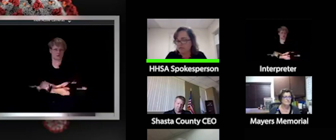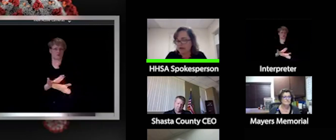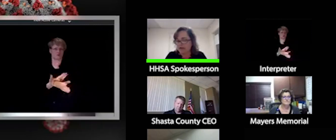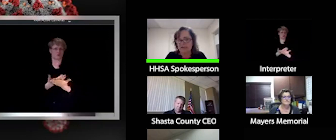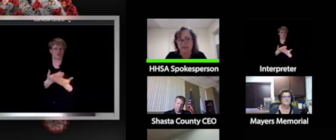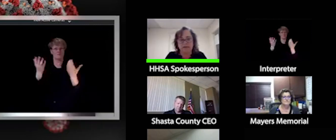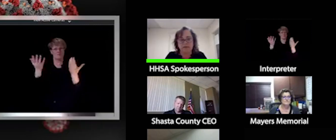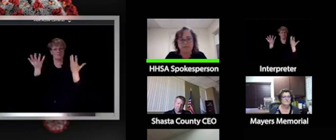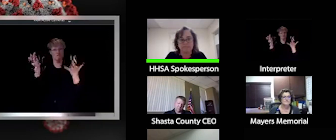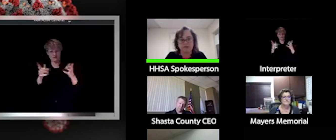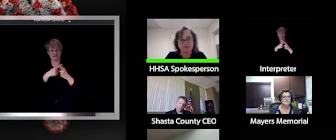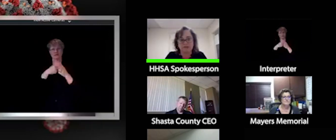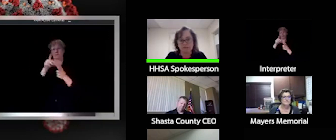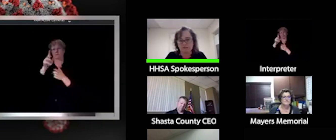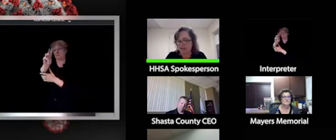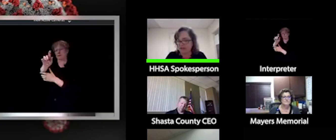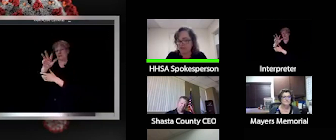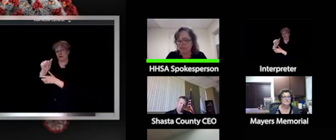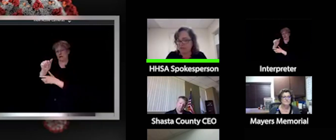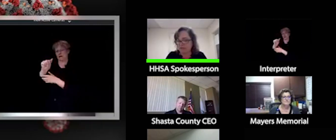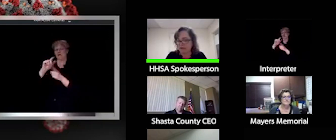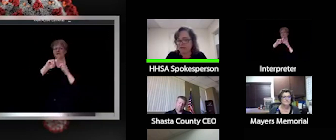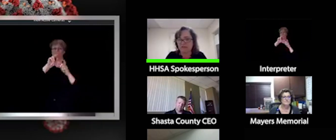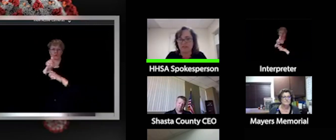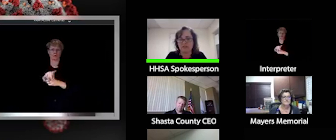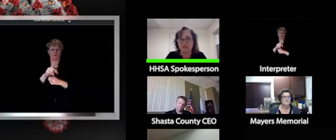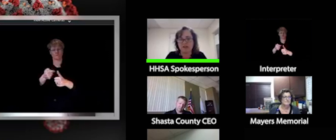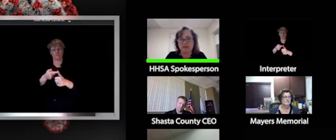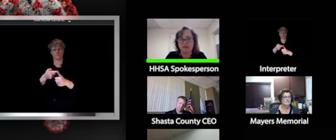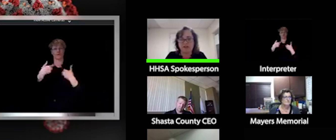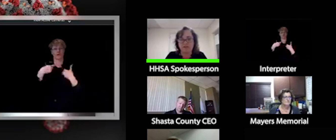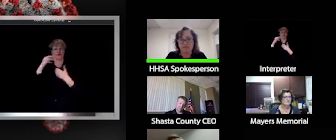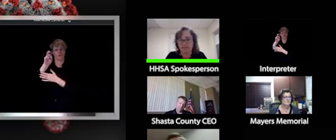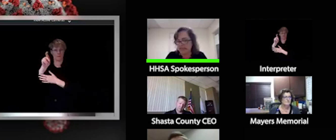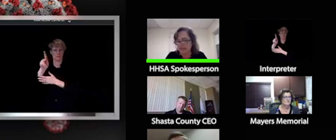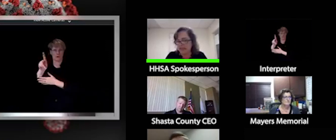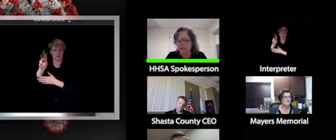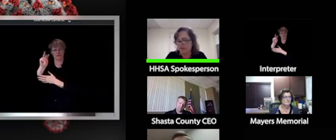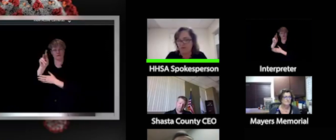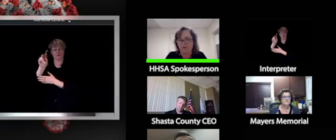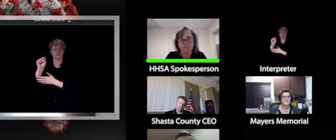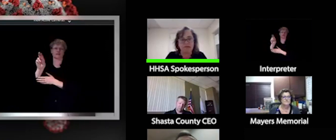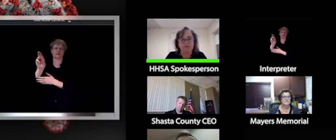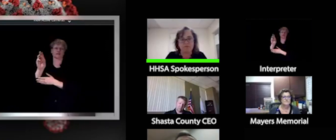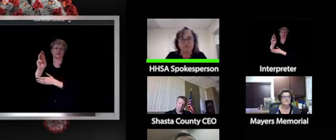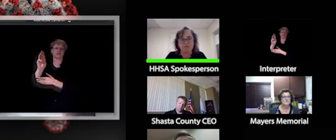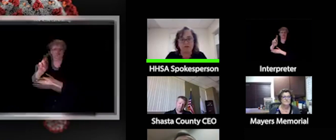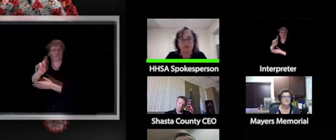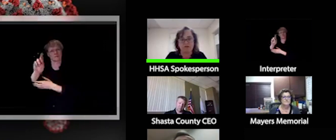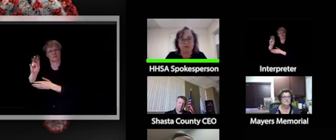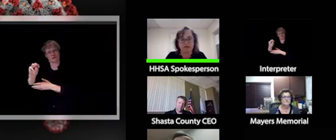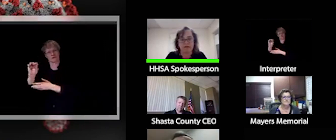we’ve got Mark Mitchelson from Shasta Regional Medical Center. Valerie Lakey from Mayers